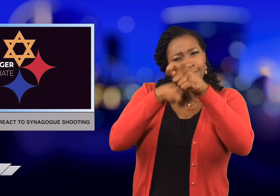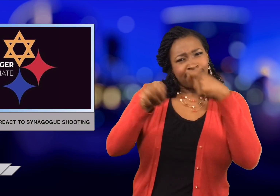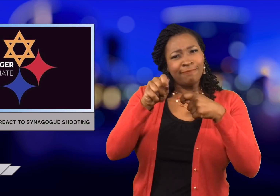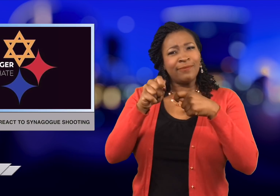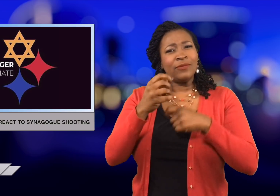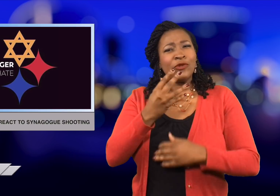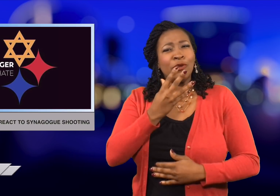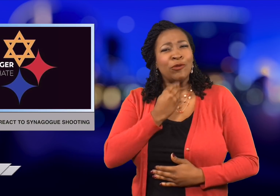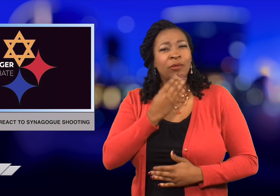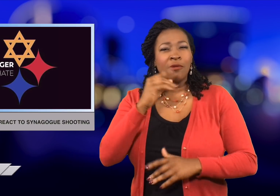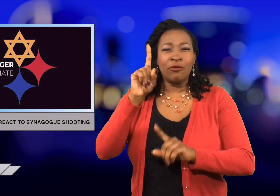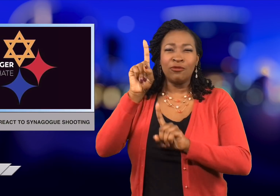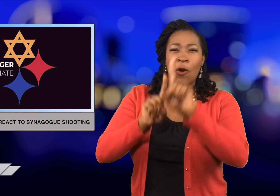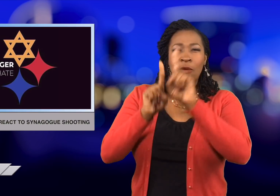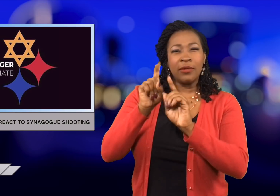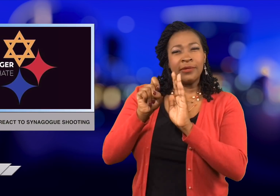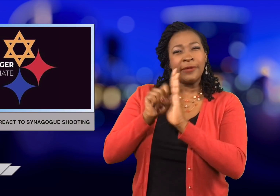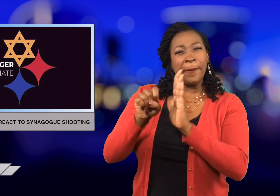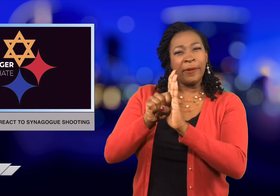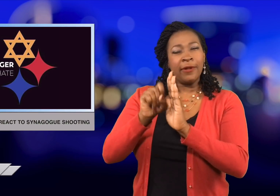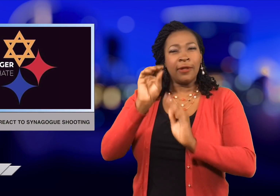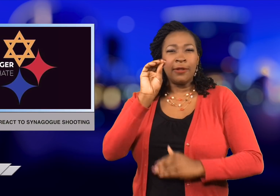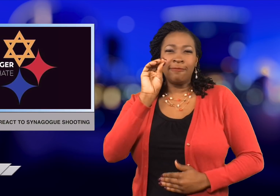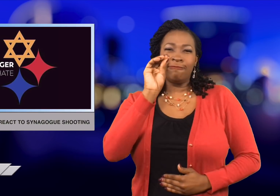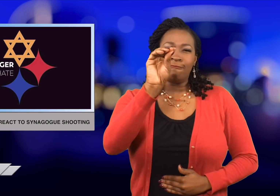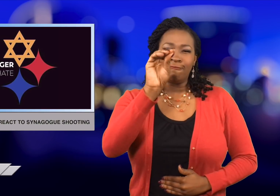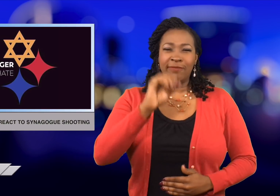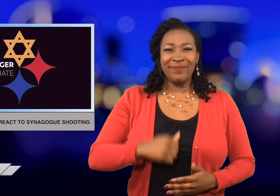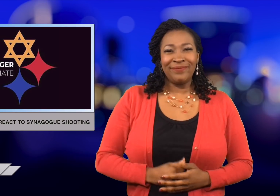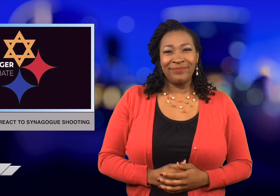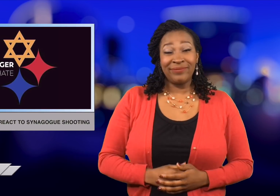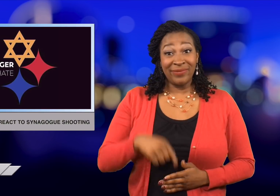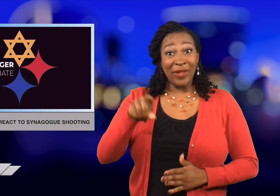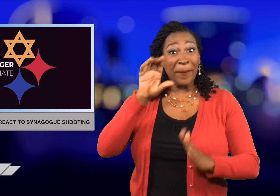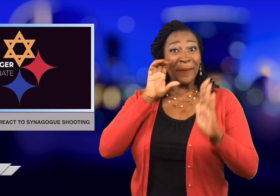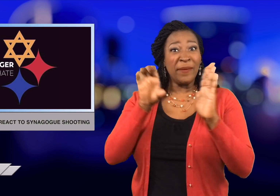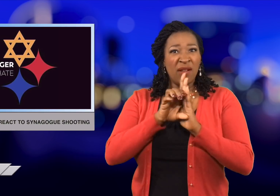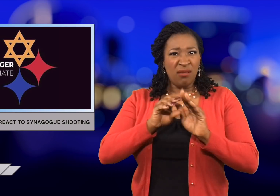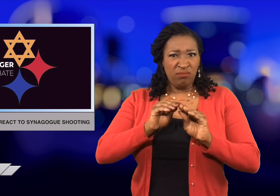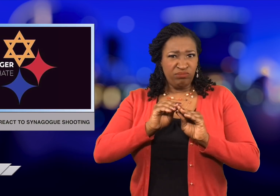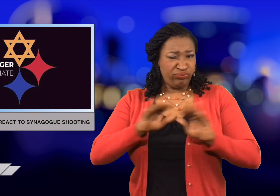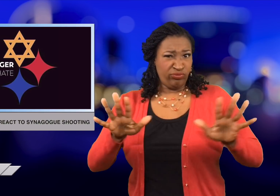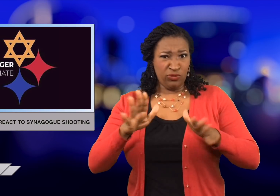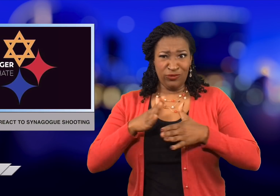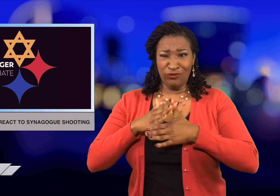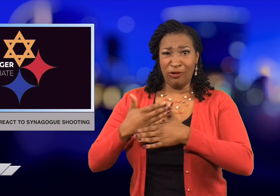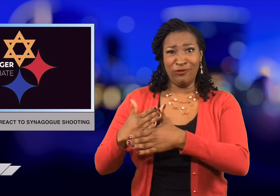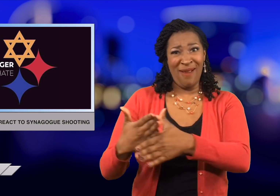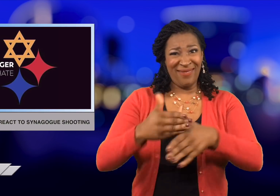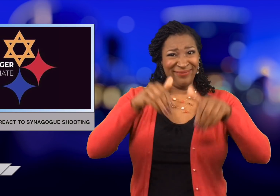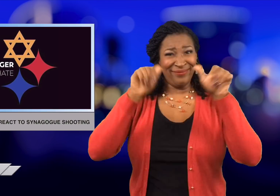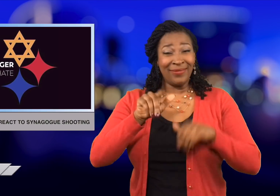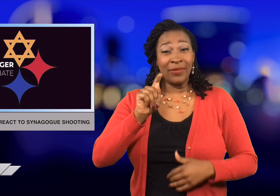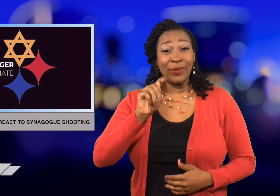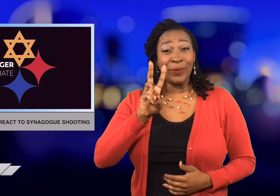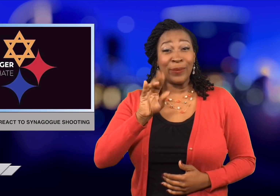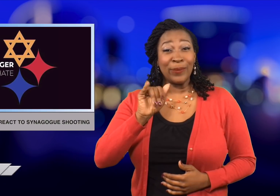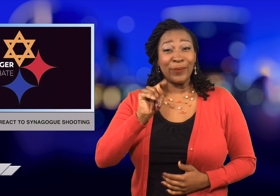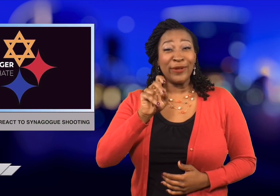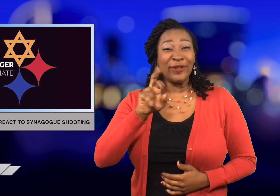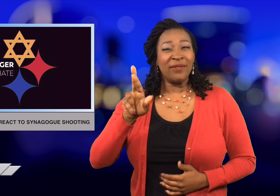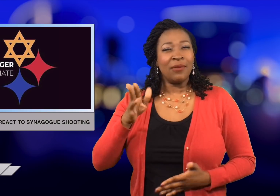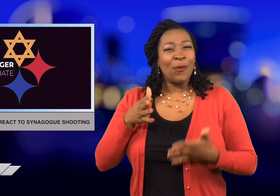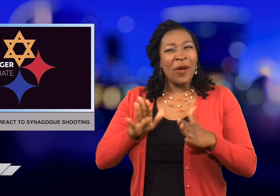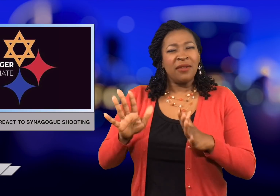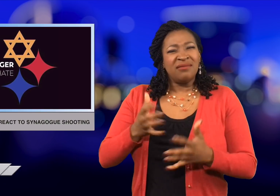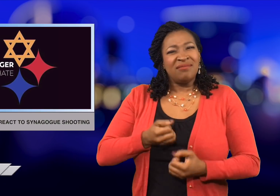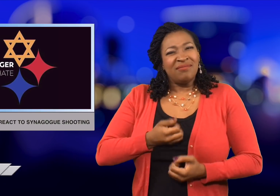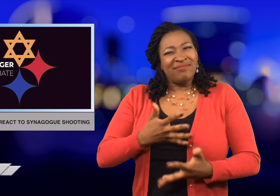The image has been shared on Twitter, as users express messages of support with the hashtag